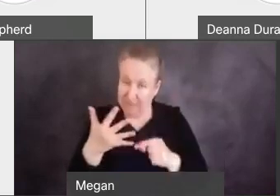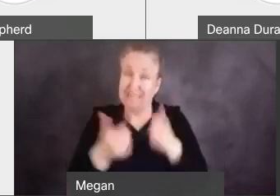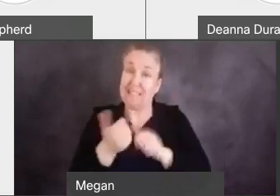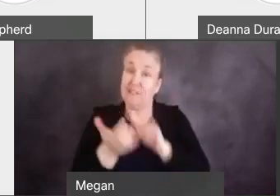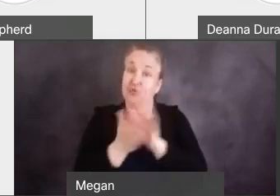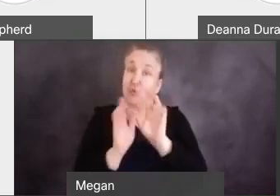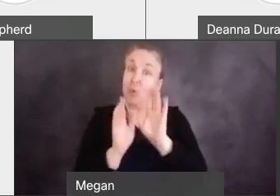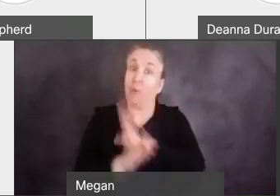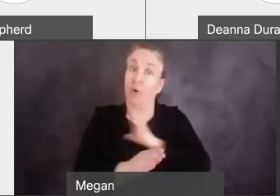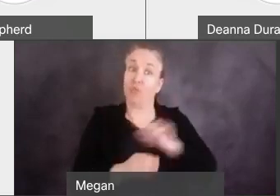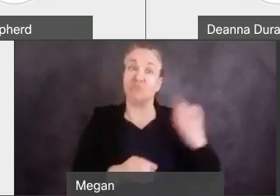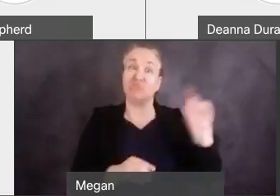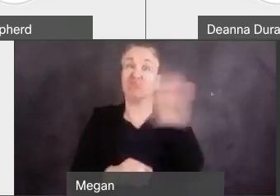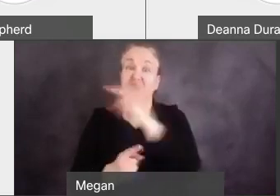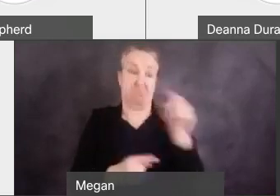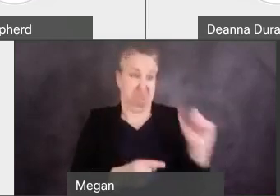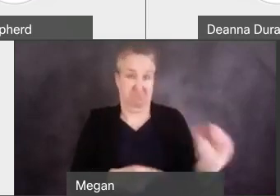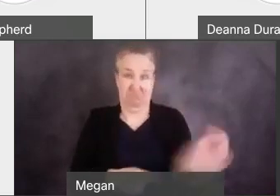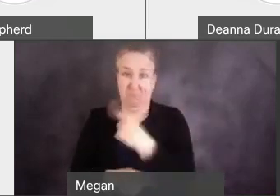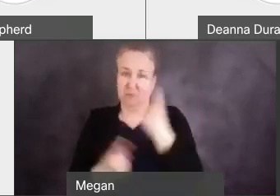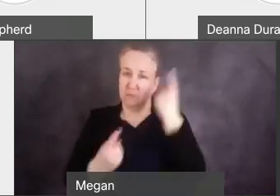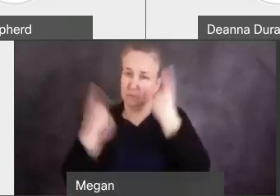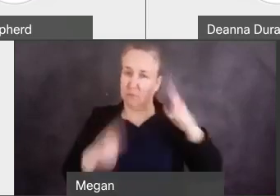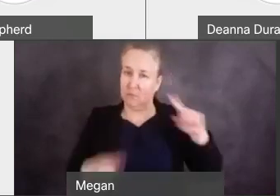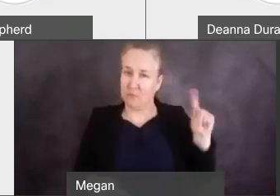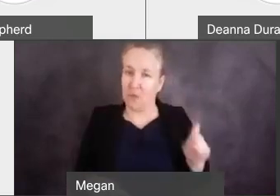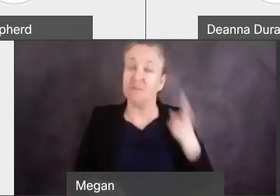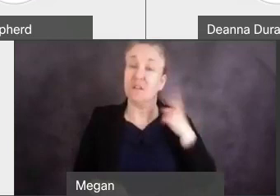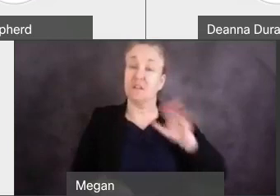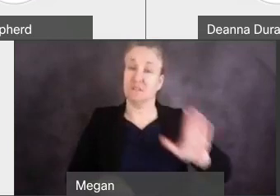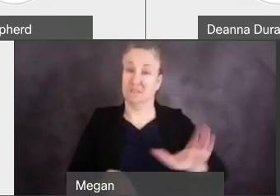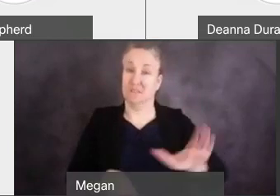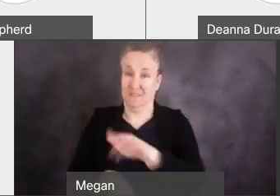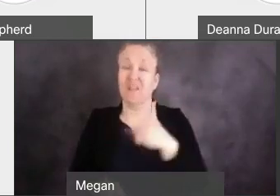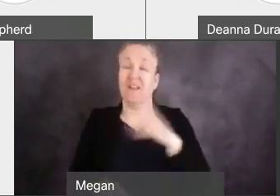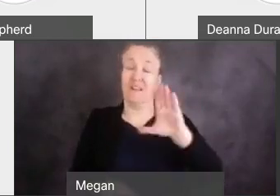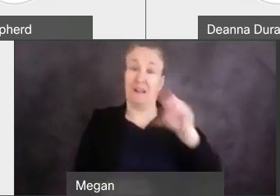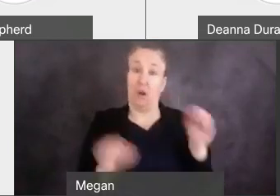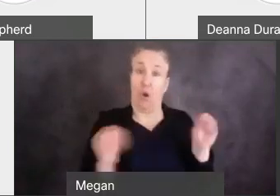consider. I just want to remind you that while the County Office of Public Health can ask schools to